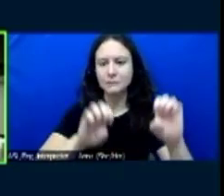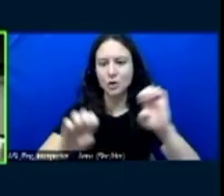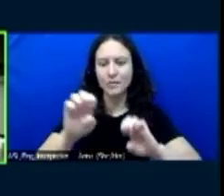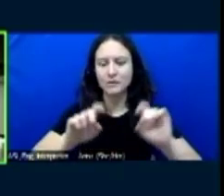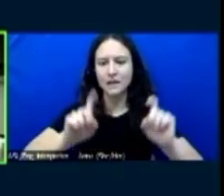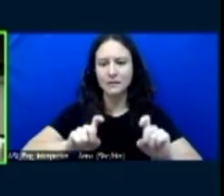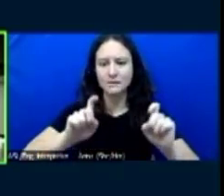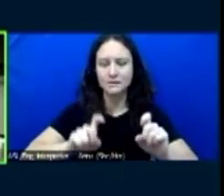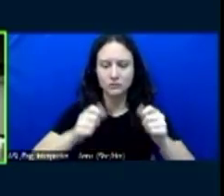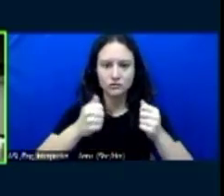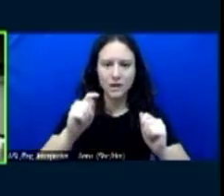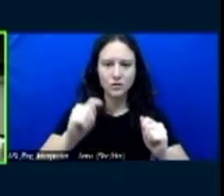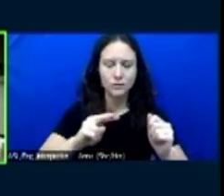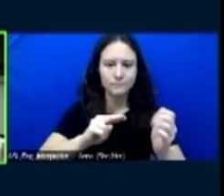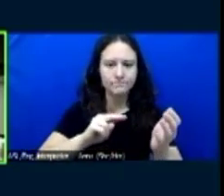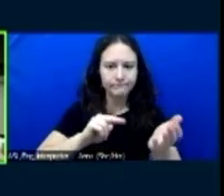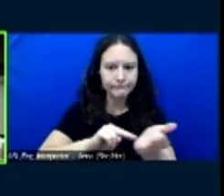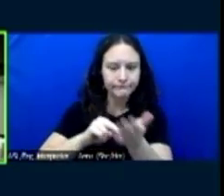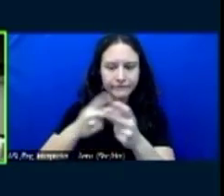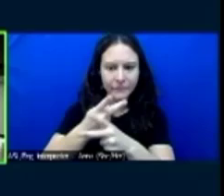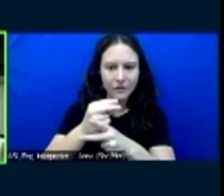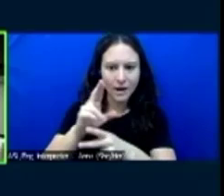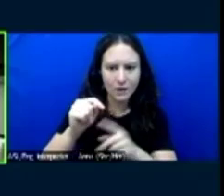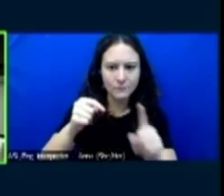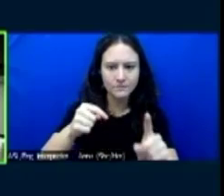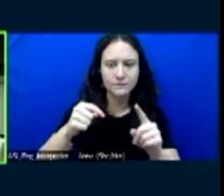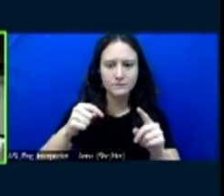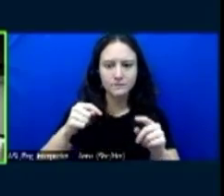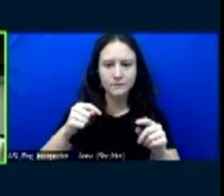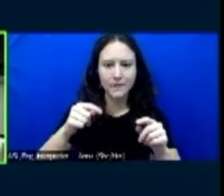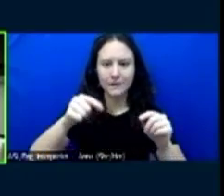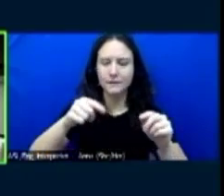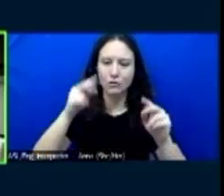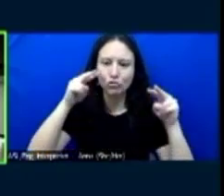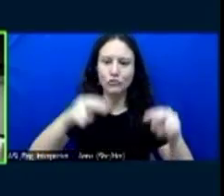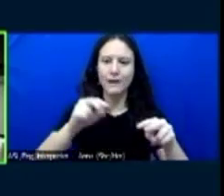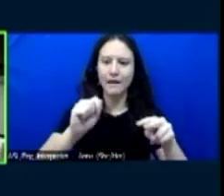trying to get at that issue. So, let me walk you through it.